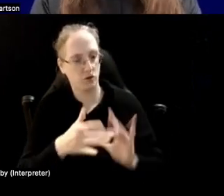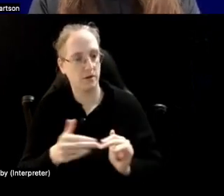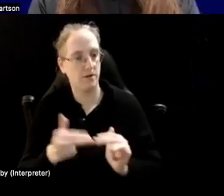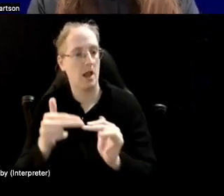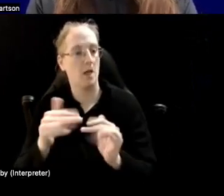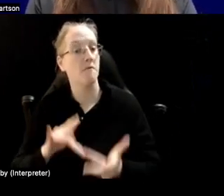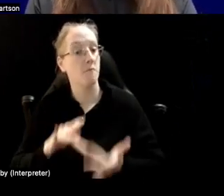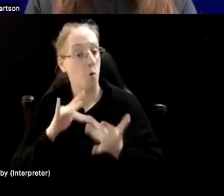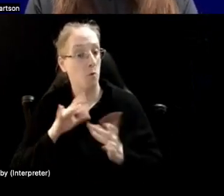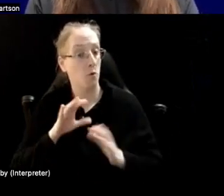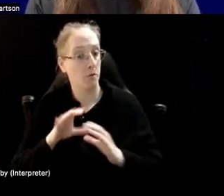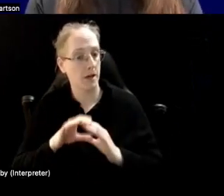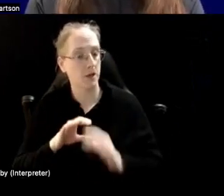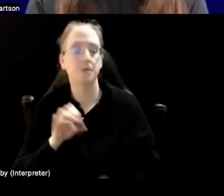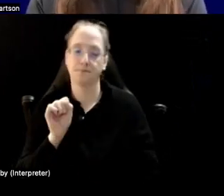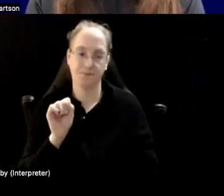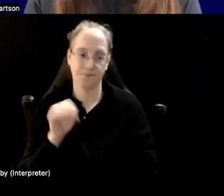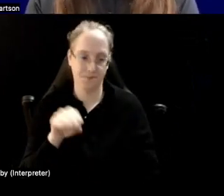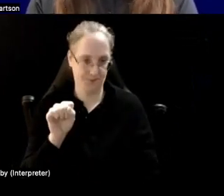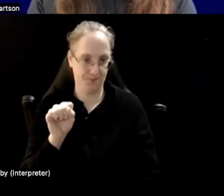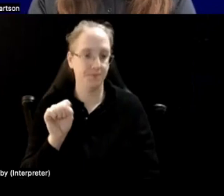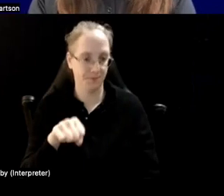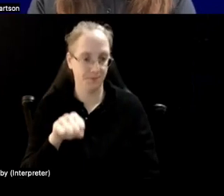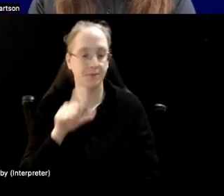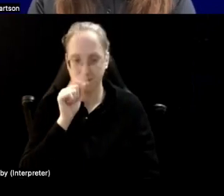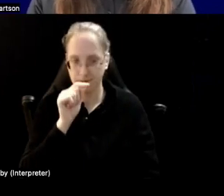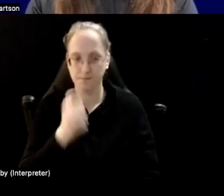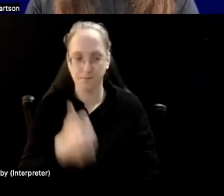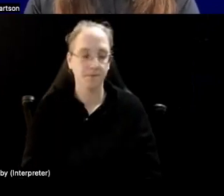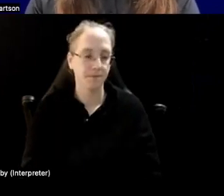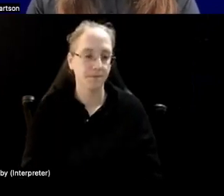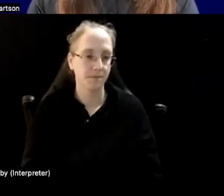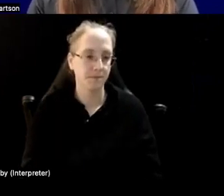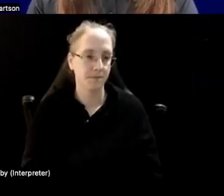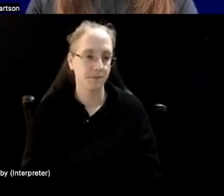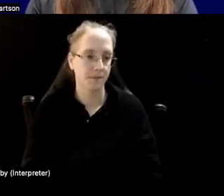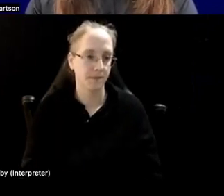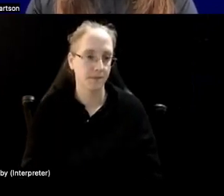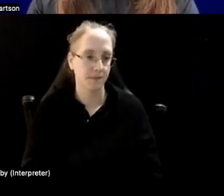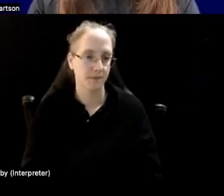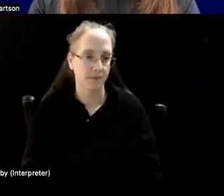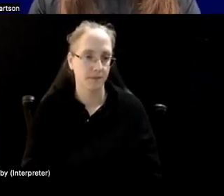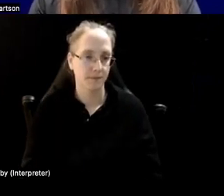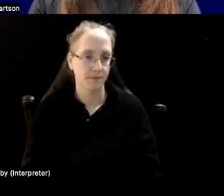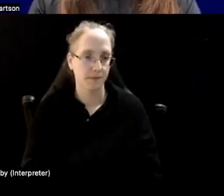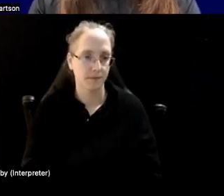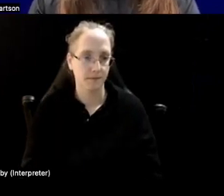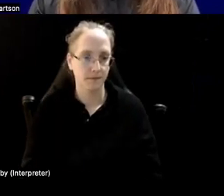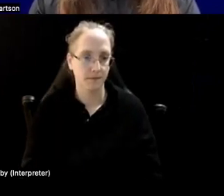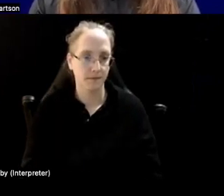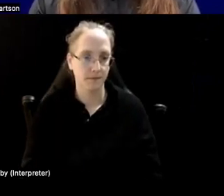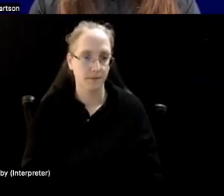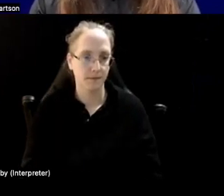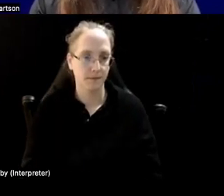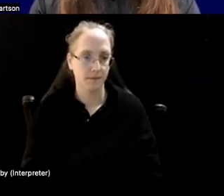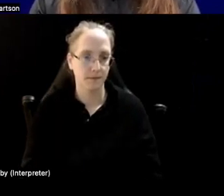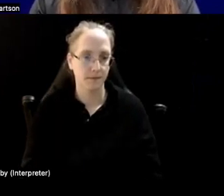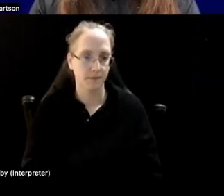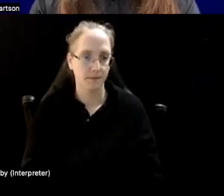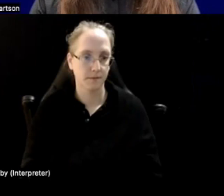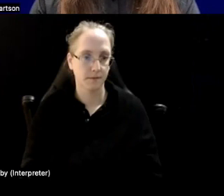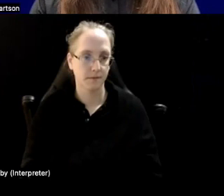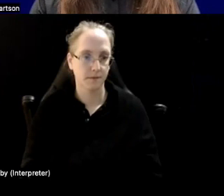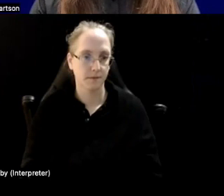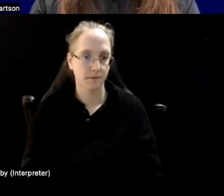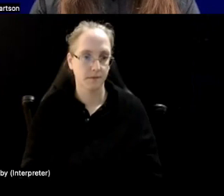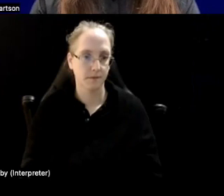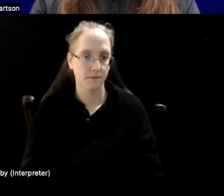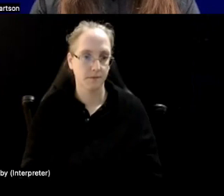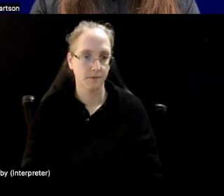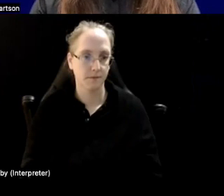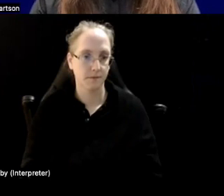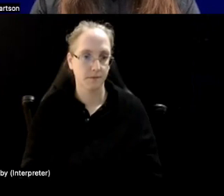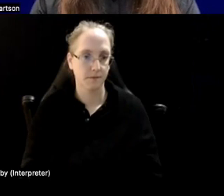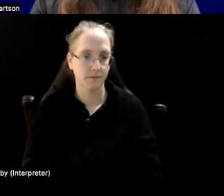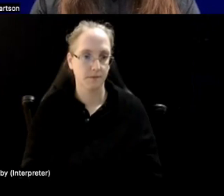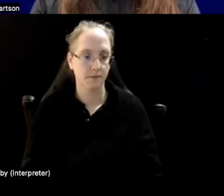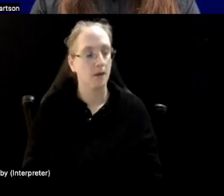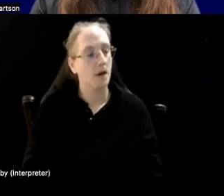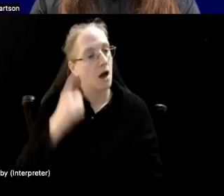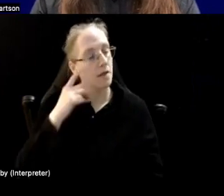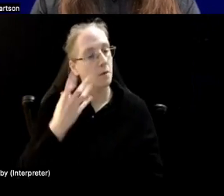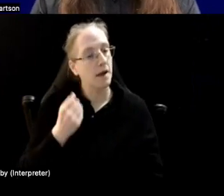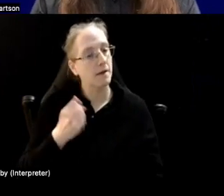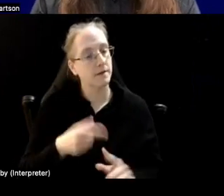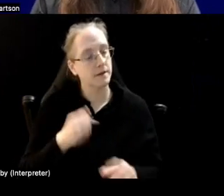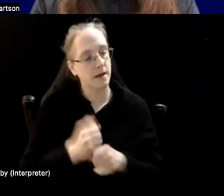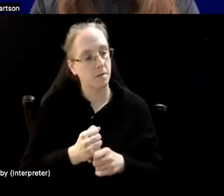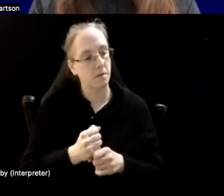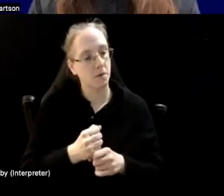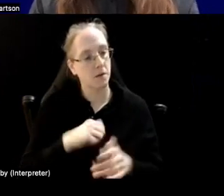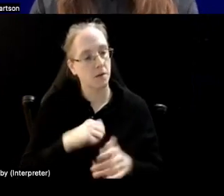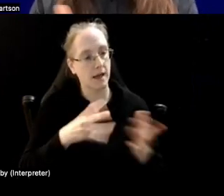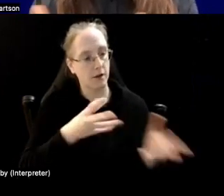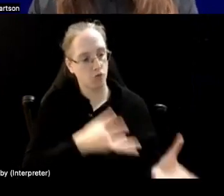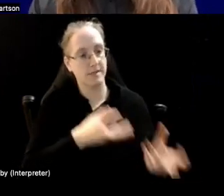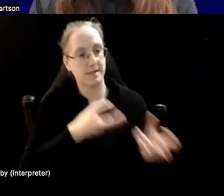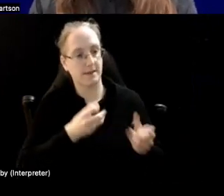They certainly can. I think there's an example in the receiving the gestures where they have the